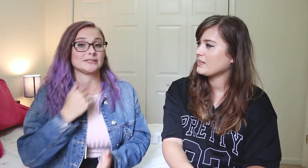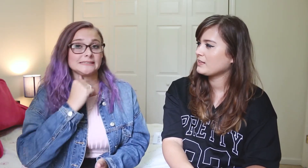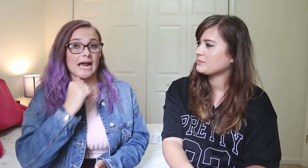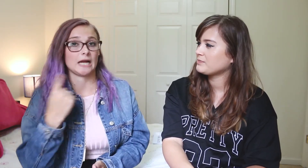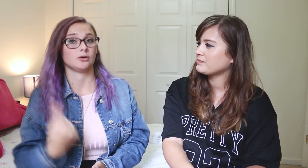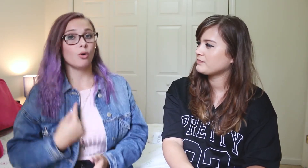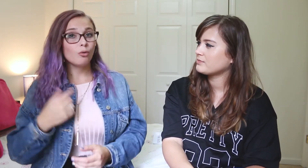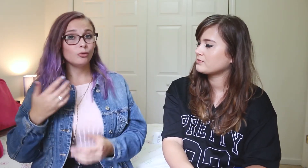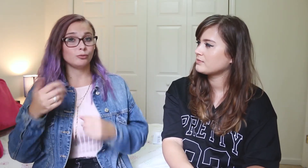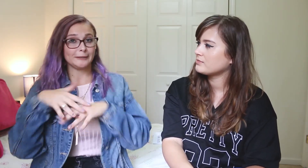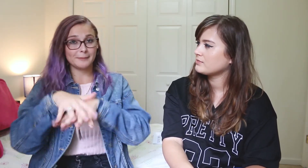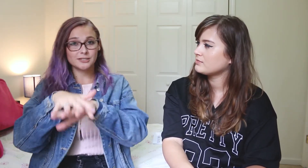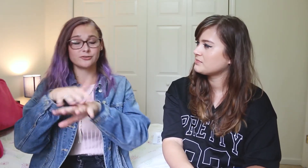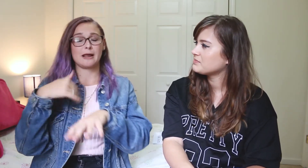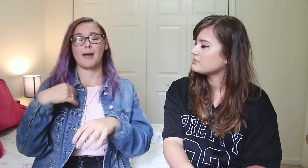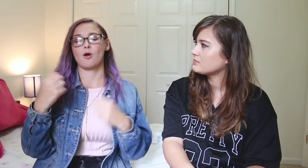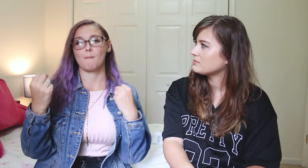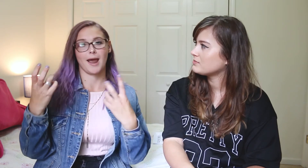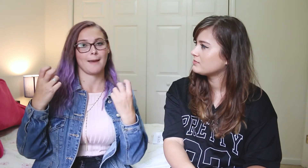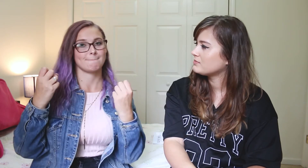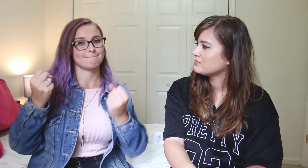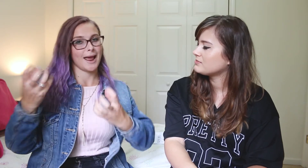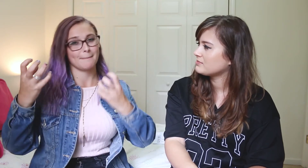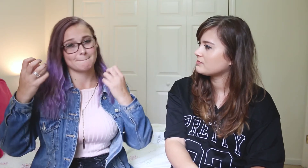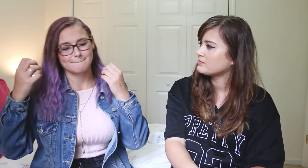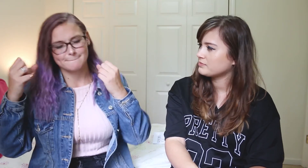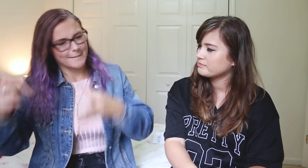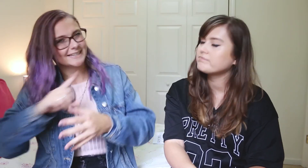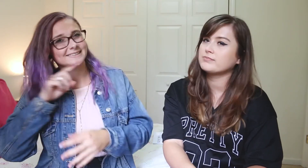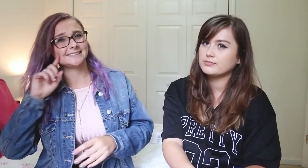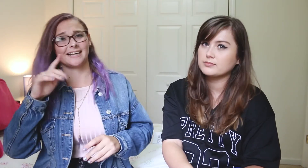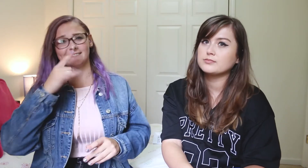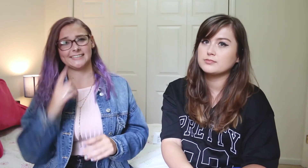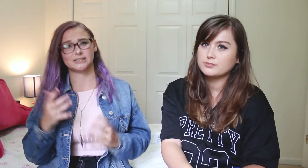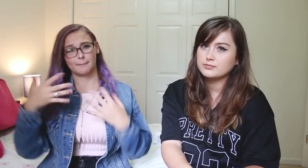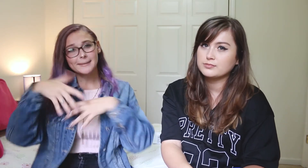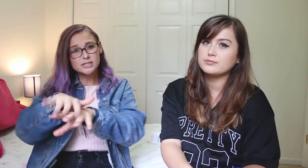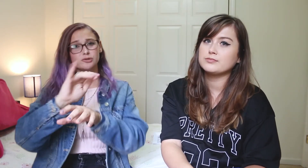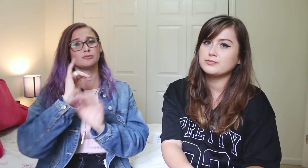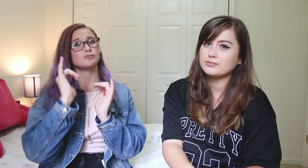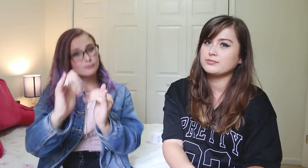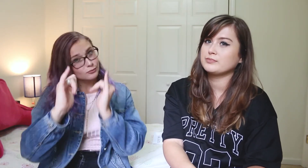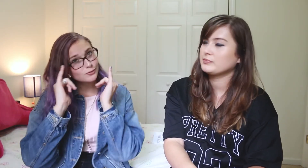I know we aren't alone on this, I know many many deaf kids are mainstreamed too.